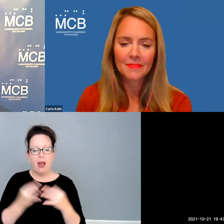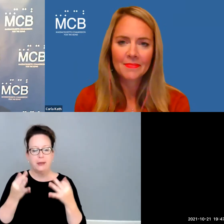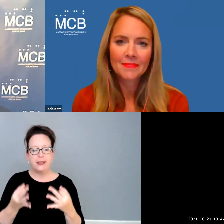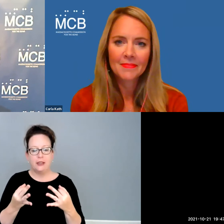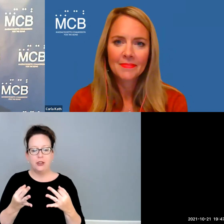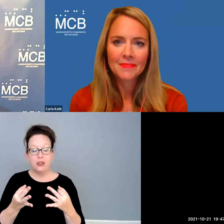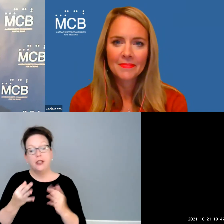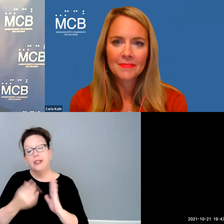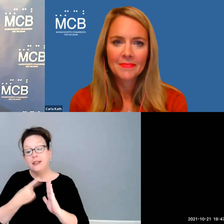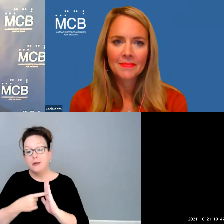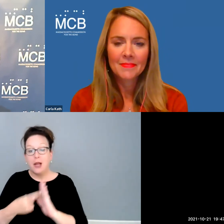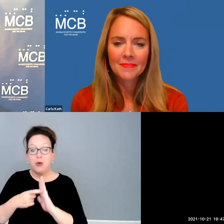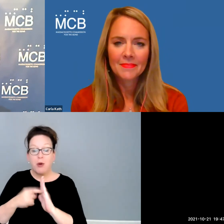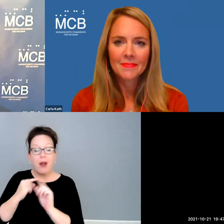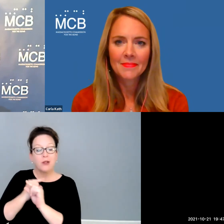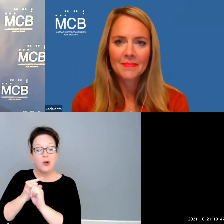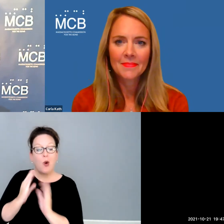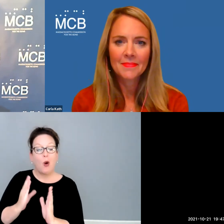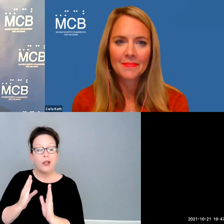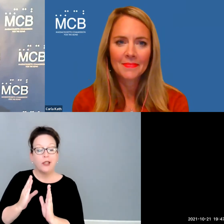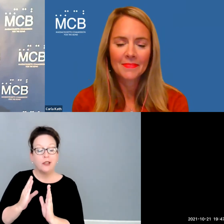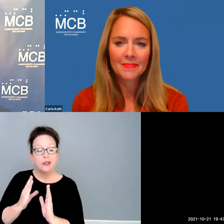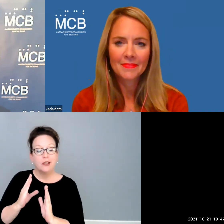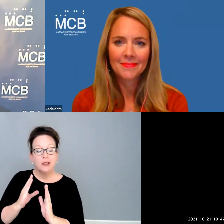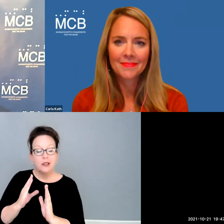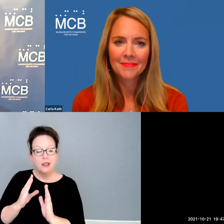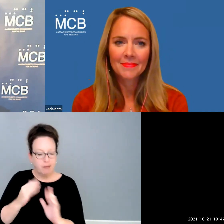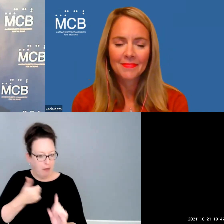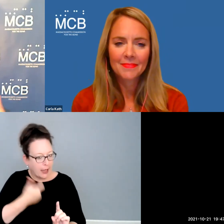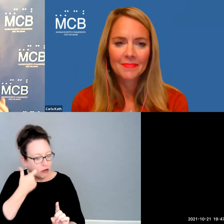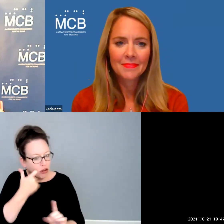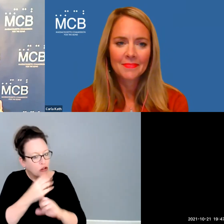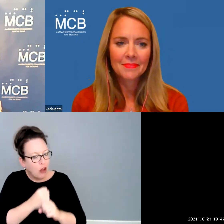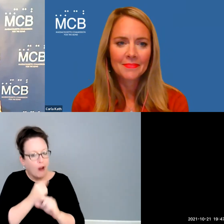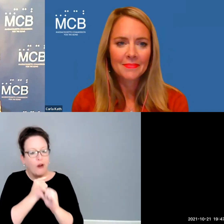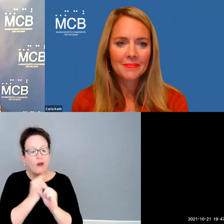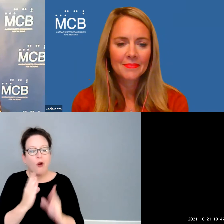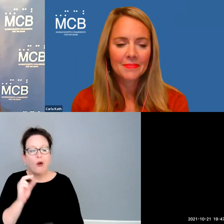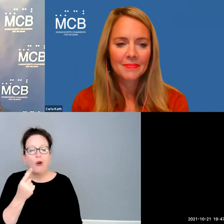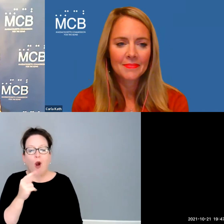I just got guardianship of my daughter so, I understand that dynamic and how it can be challenging on a number of levels.